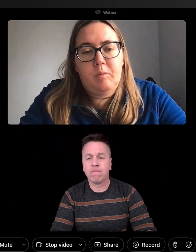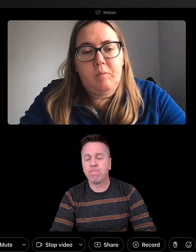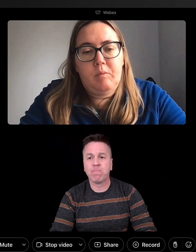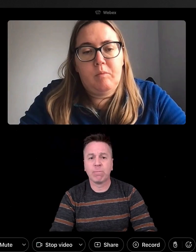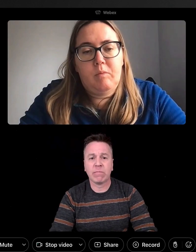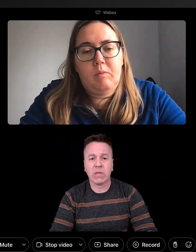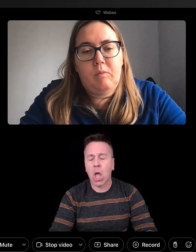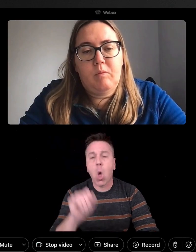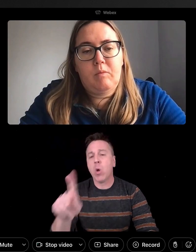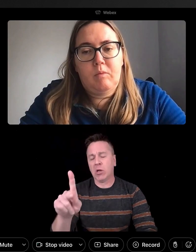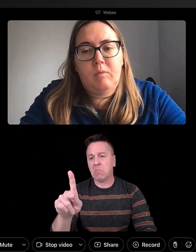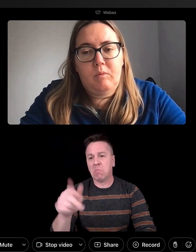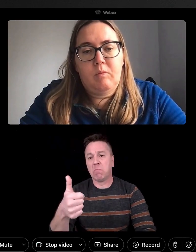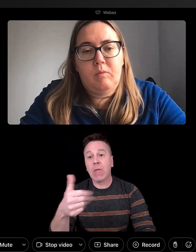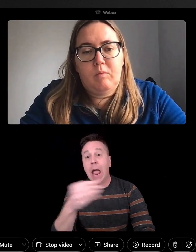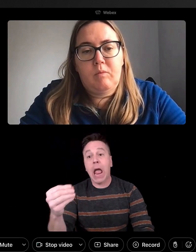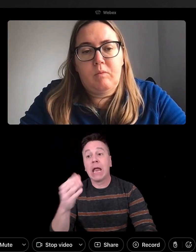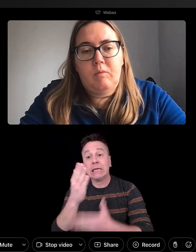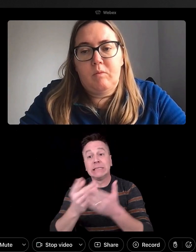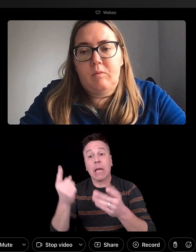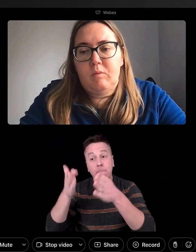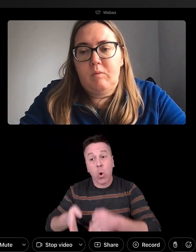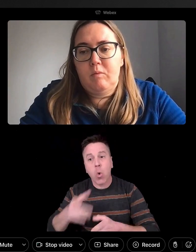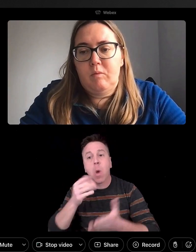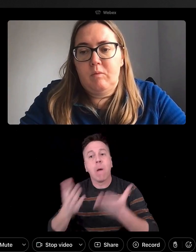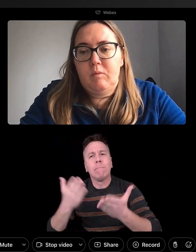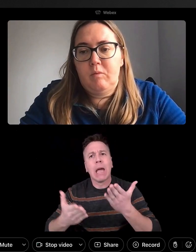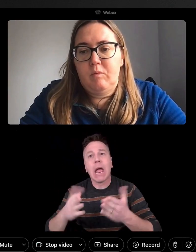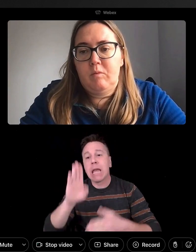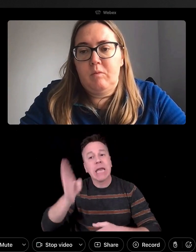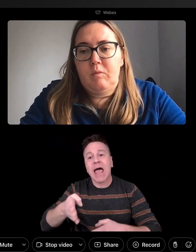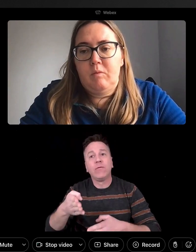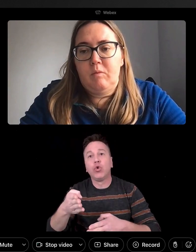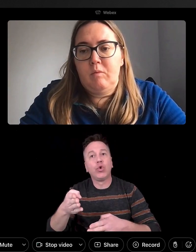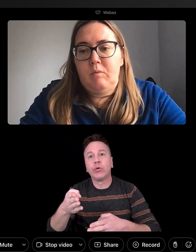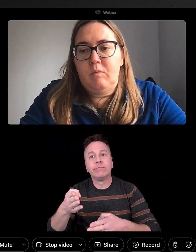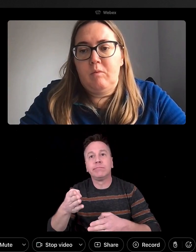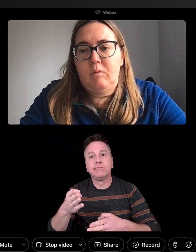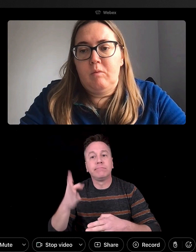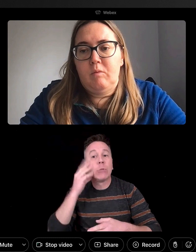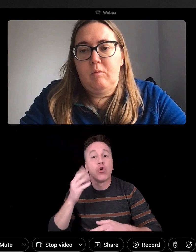Okay, and for someone who might not have worked or been in a meeting where there is